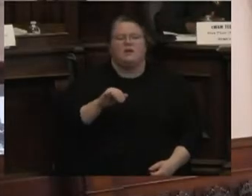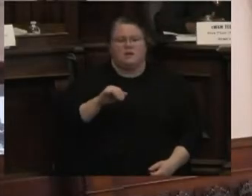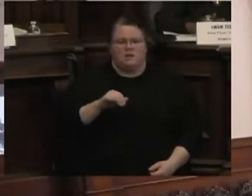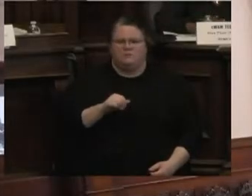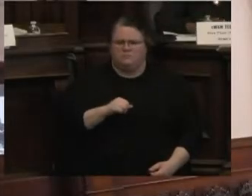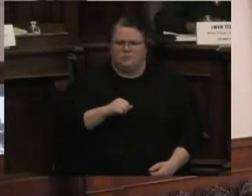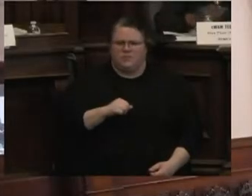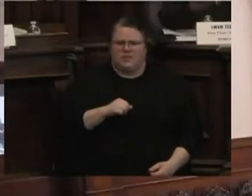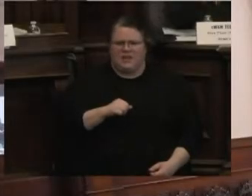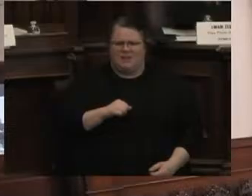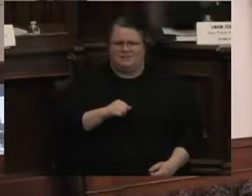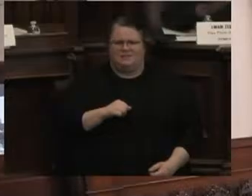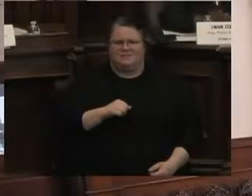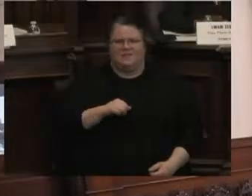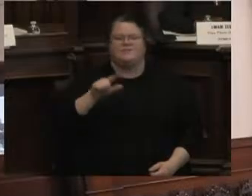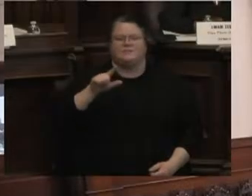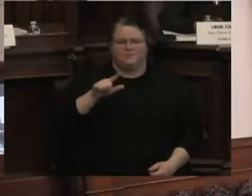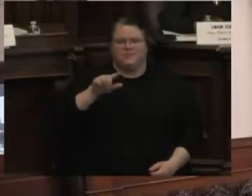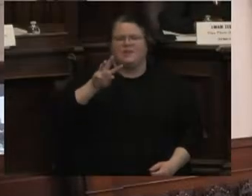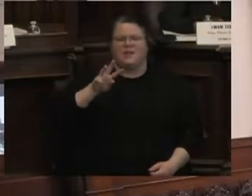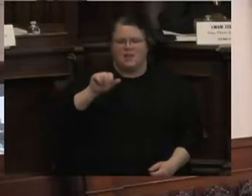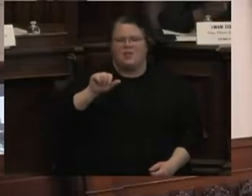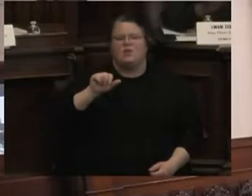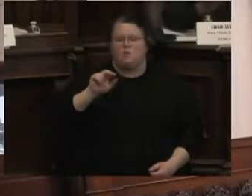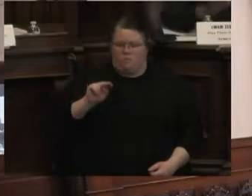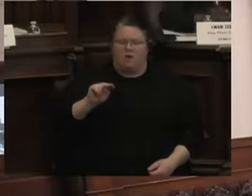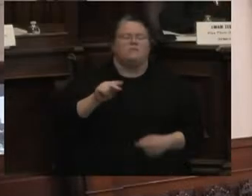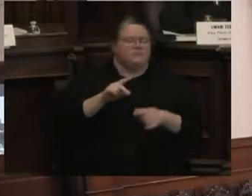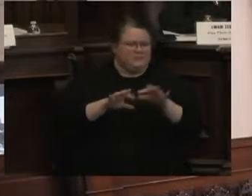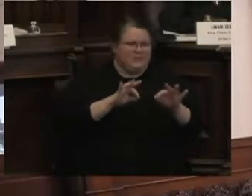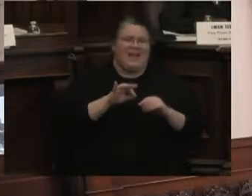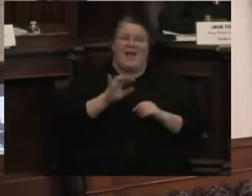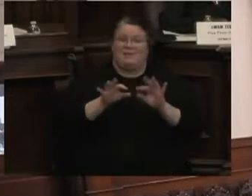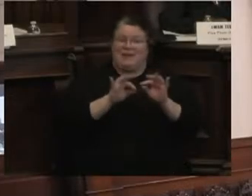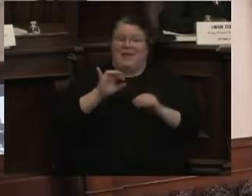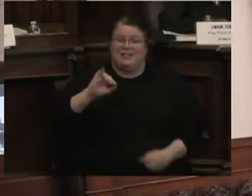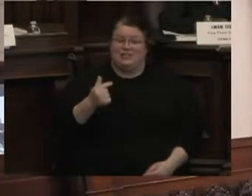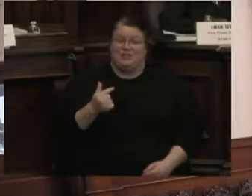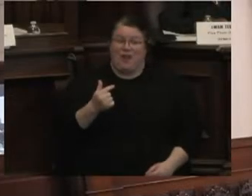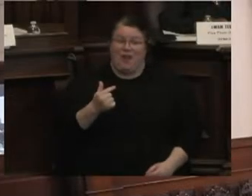I'm happy to hear that. And thank you, Reverend Patterson, because something like that was